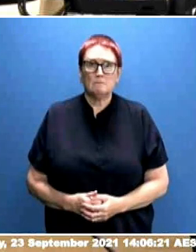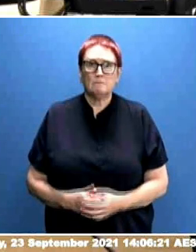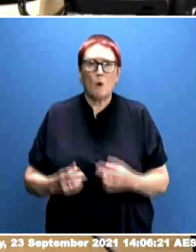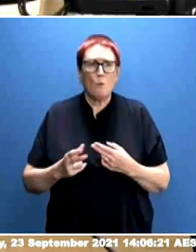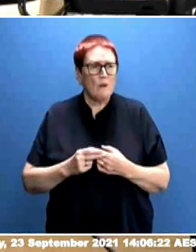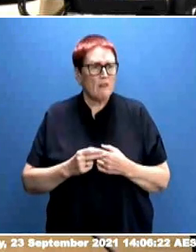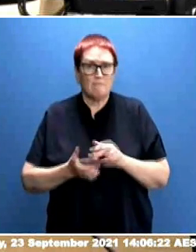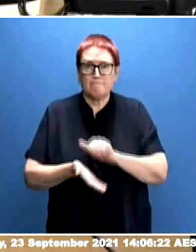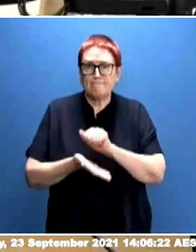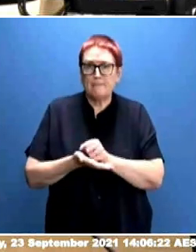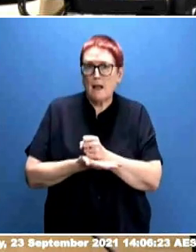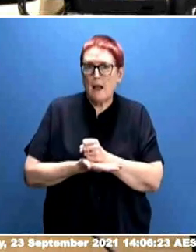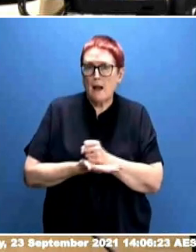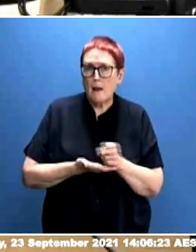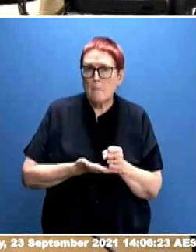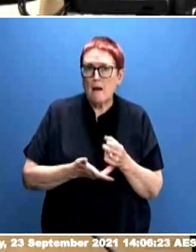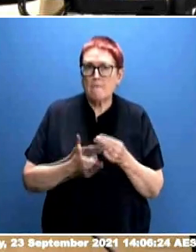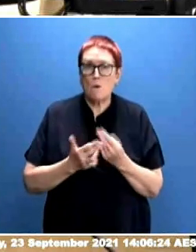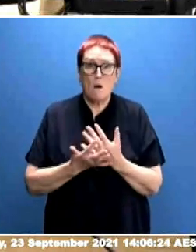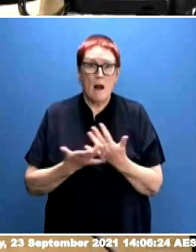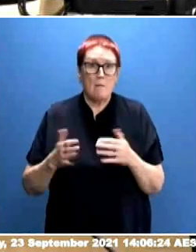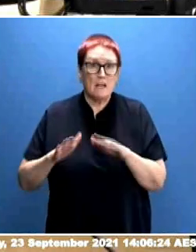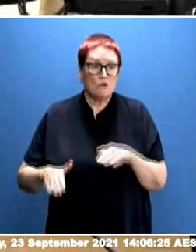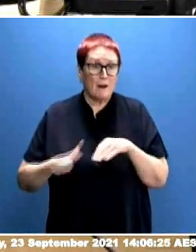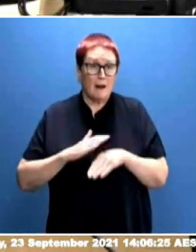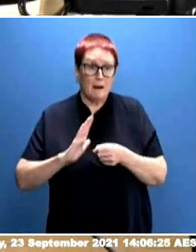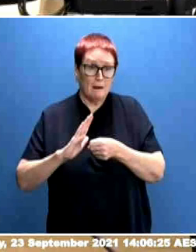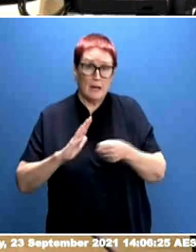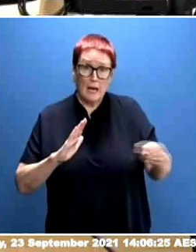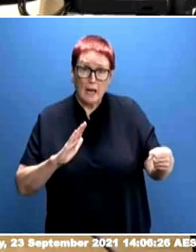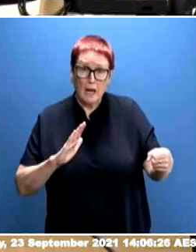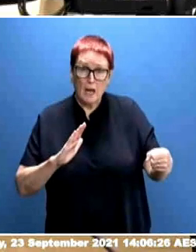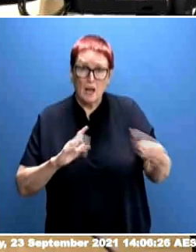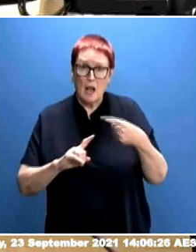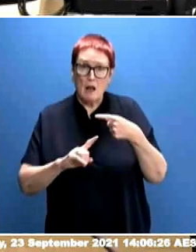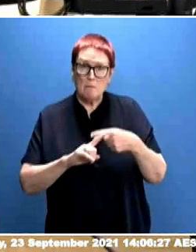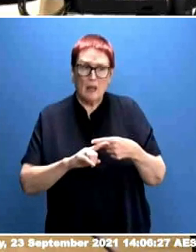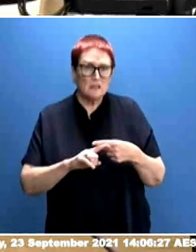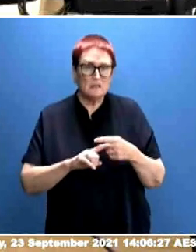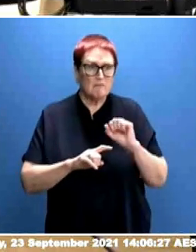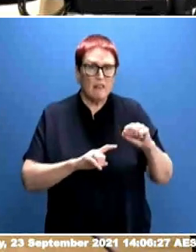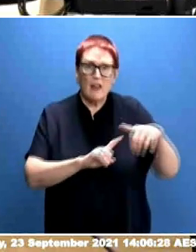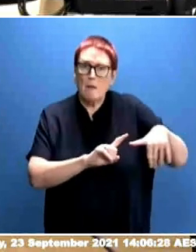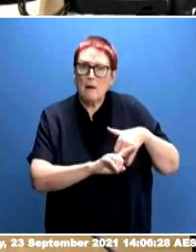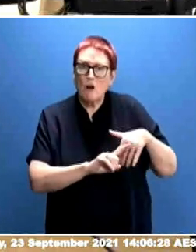with respect to the numbers of children in care and a breakdown of those children in the Territory?